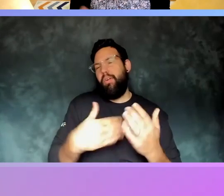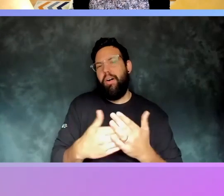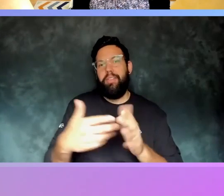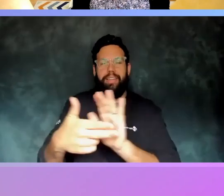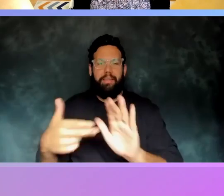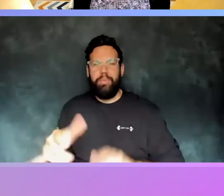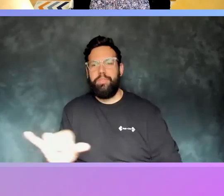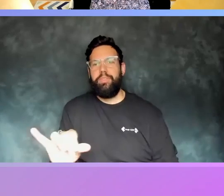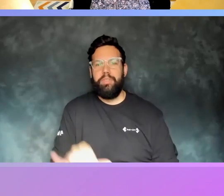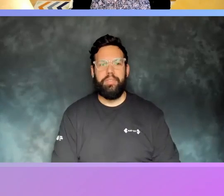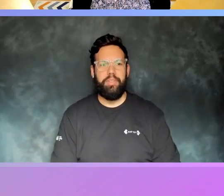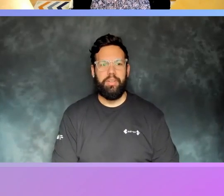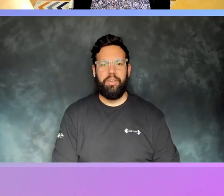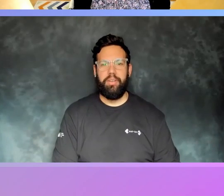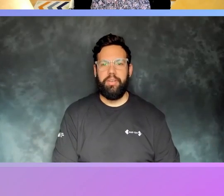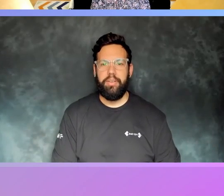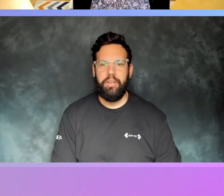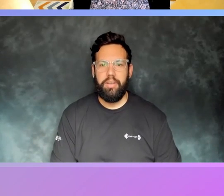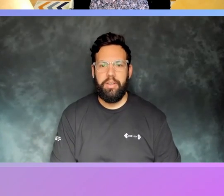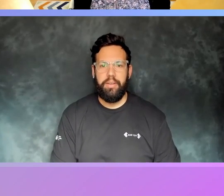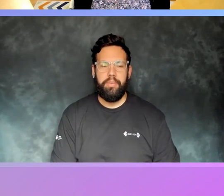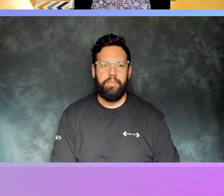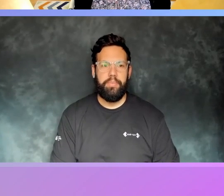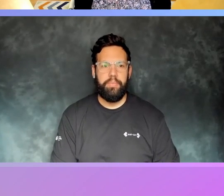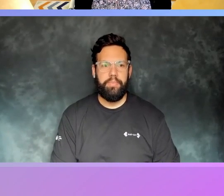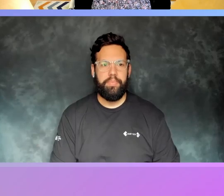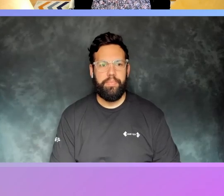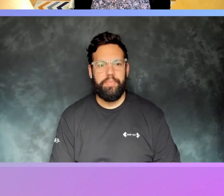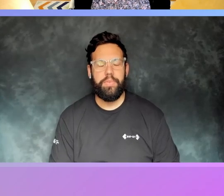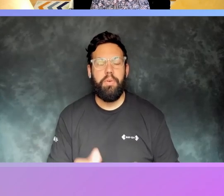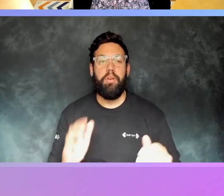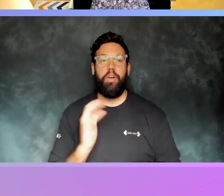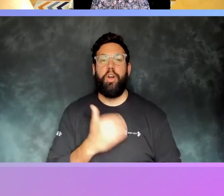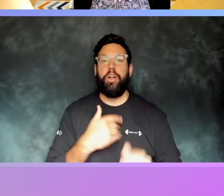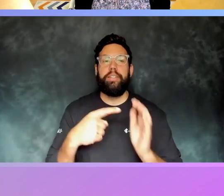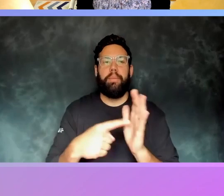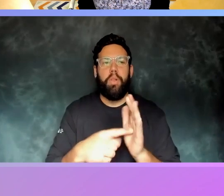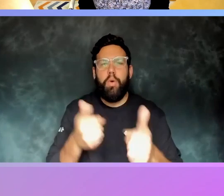particular element. Maybe making some enemies